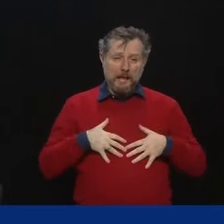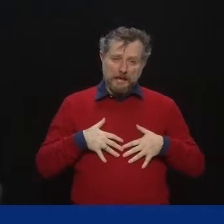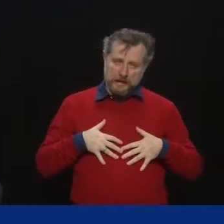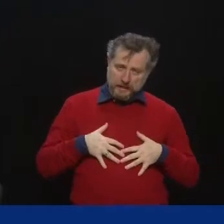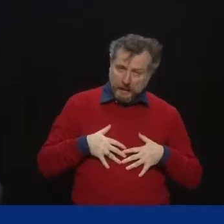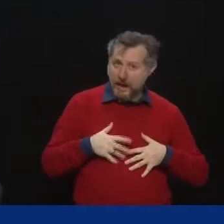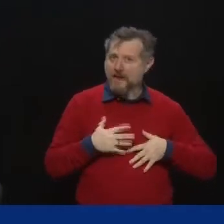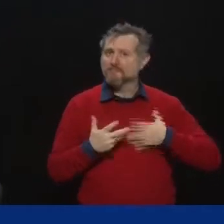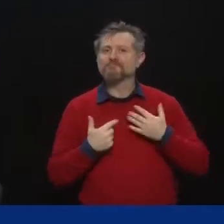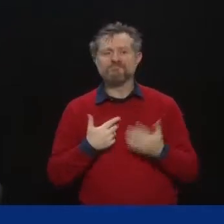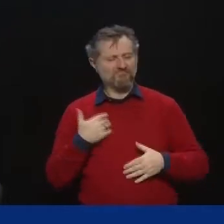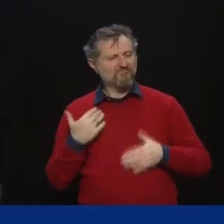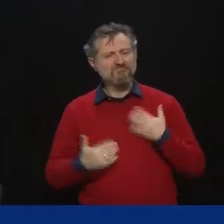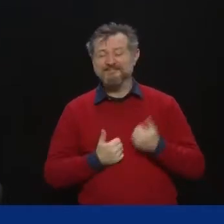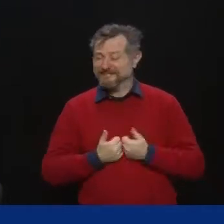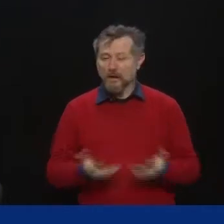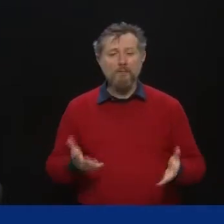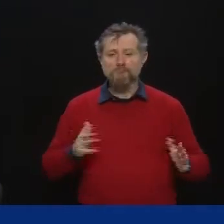BUT THEY NEVER SHOW IT.